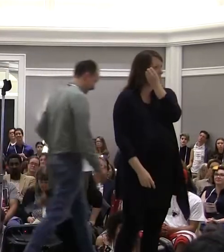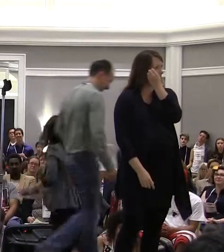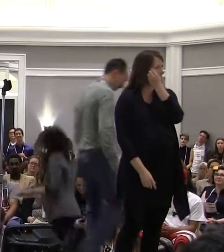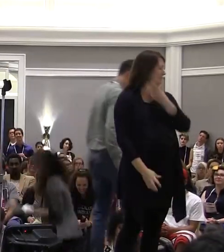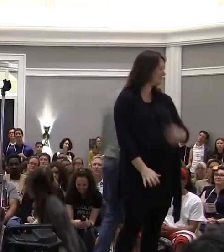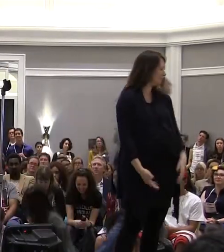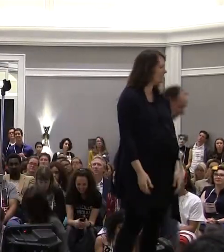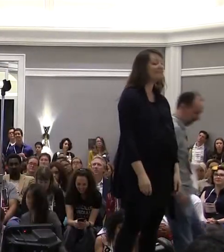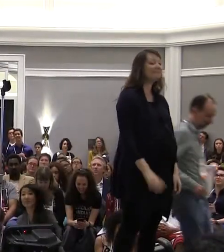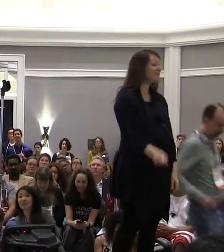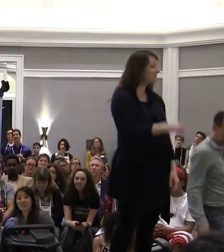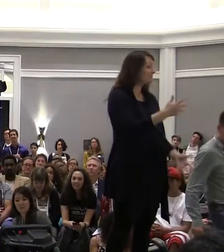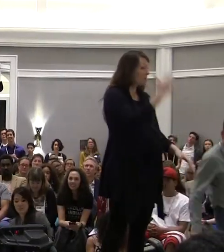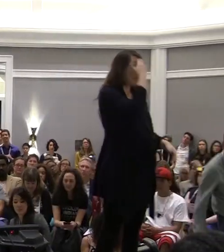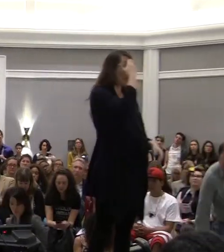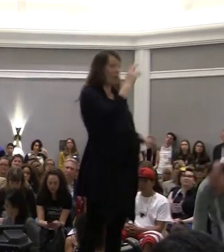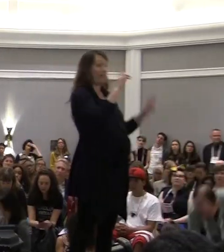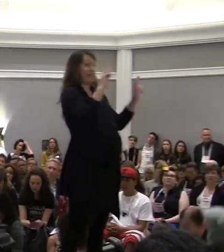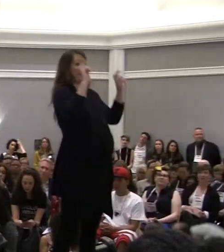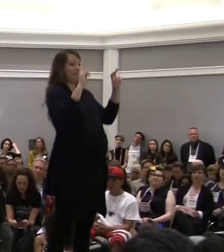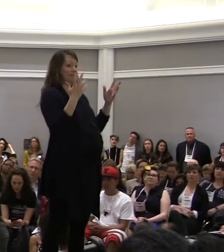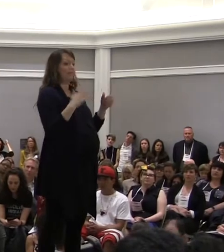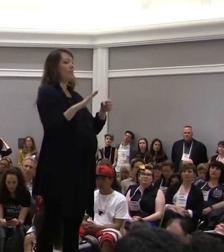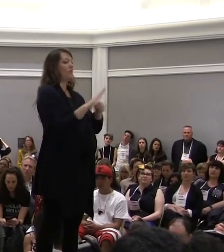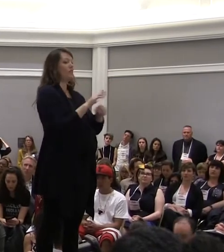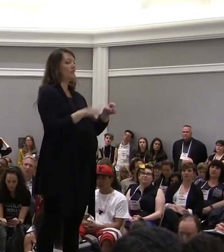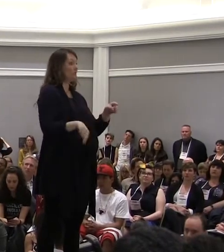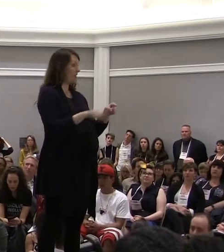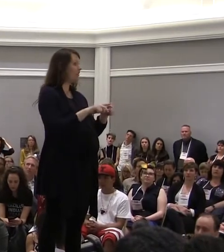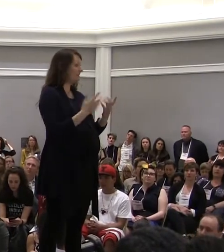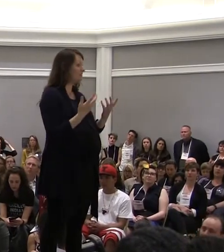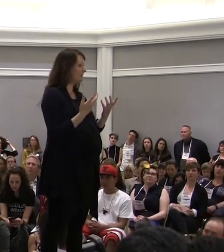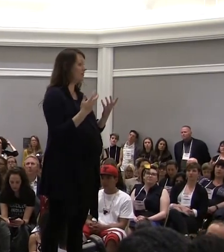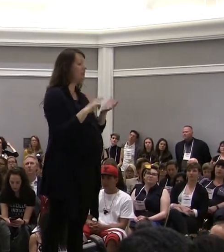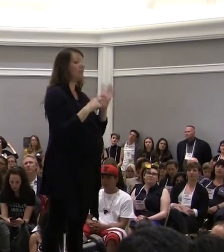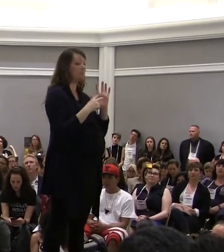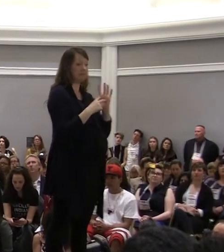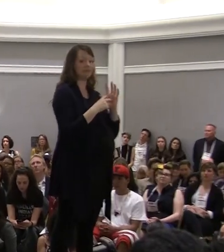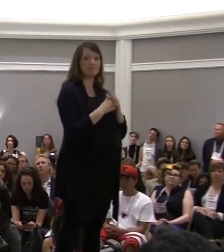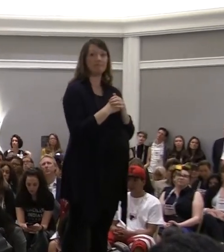Okay, so you all know the theme of the conference is full circle. So that draws inspiration